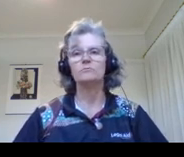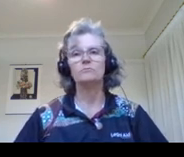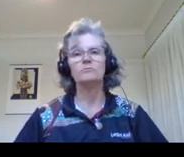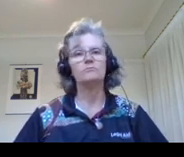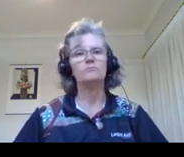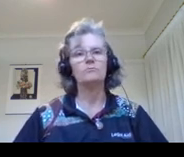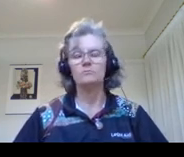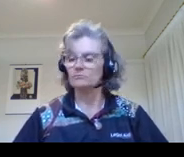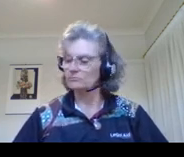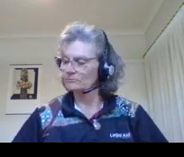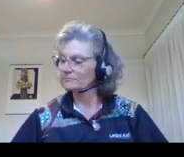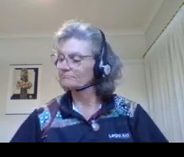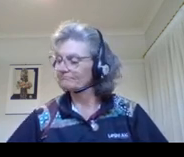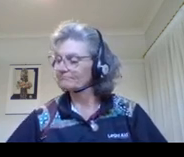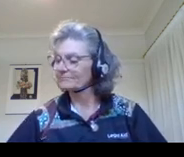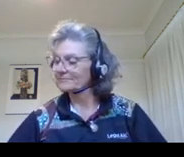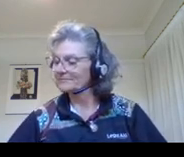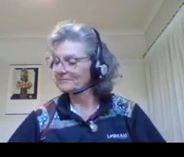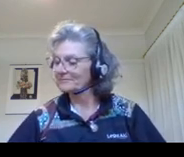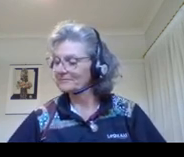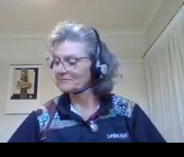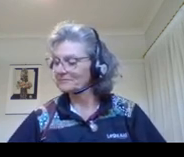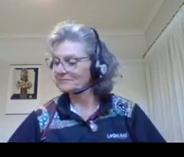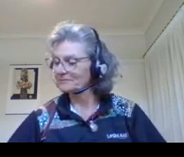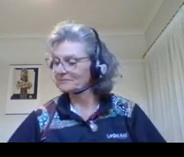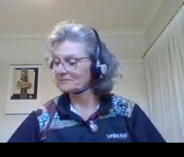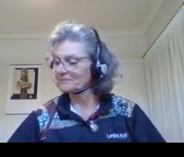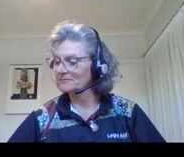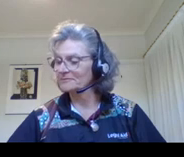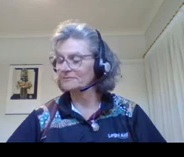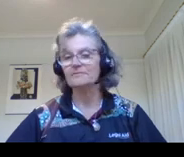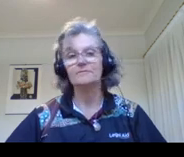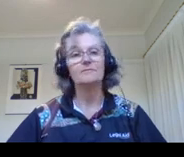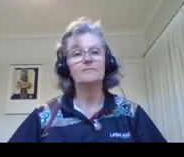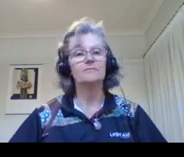scan from happening in the first place if you've given your you’ve given the scammer bank details